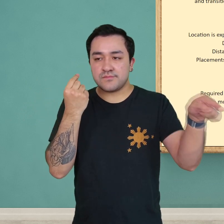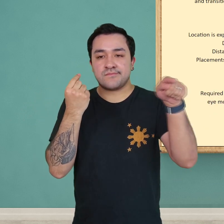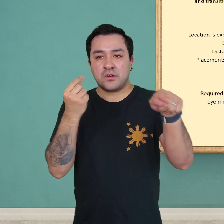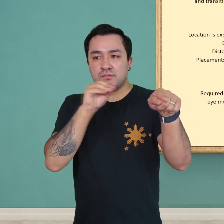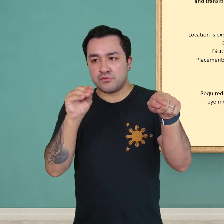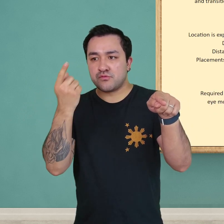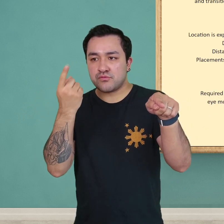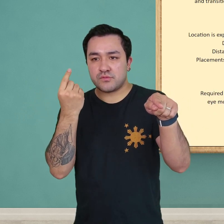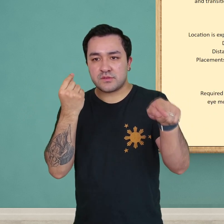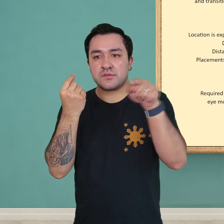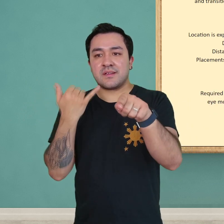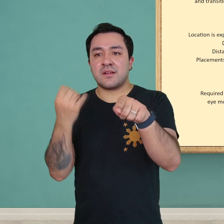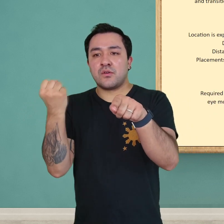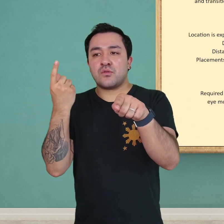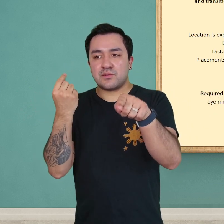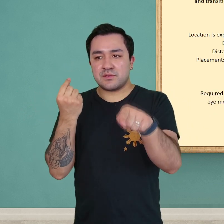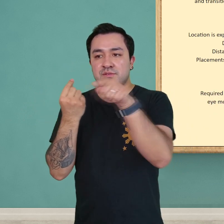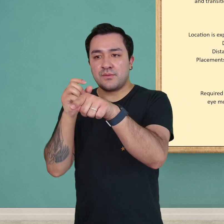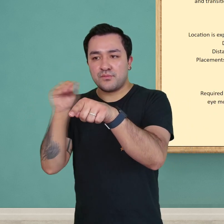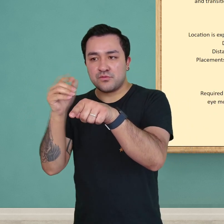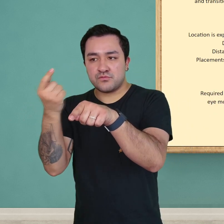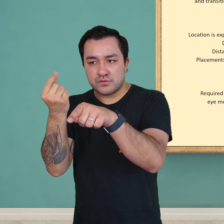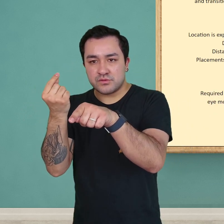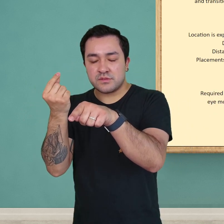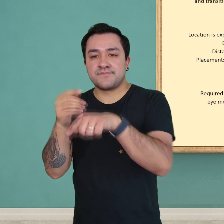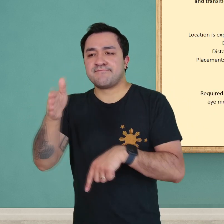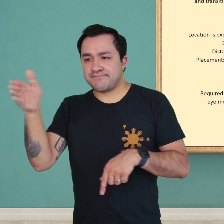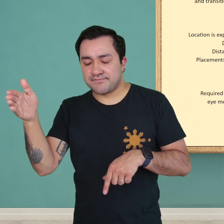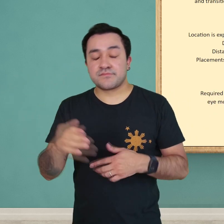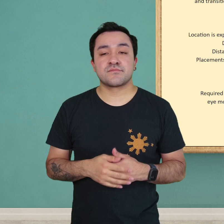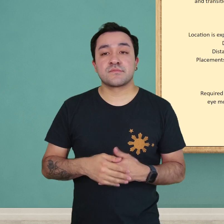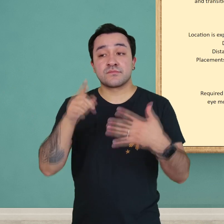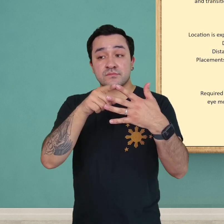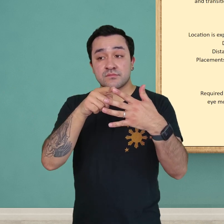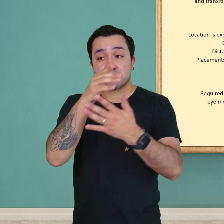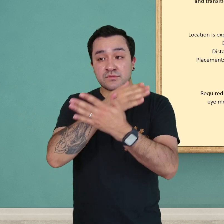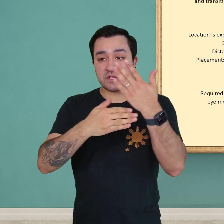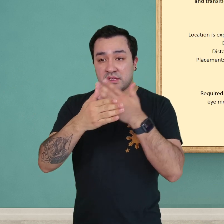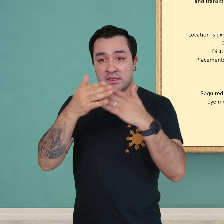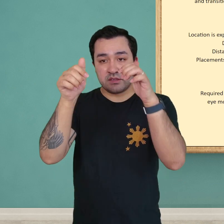describe what the body is doing in that moment for the remaining parameters. Handshape has not